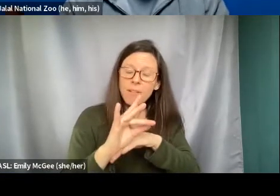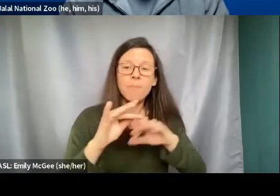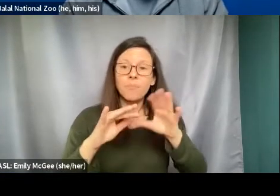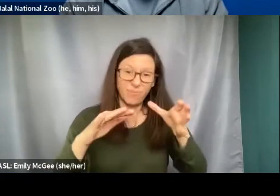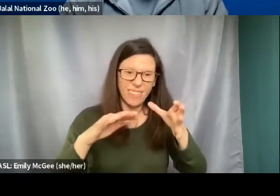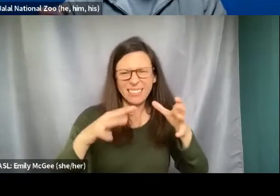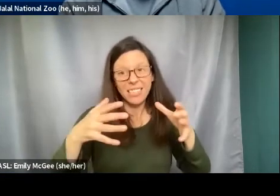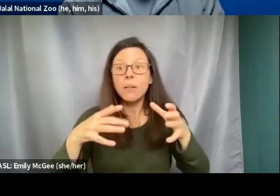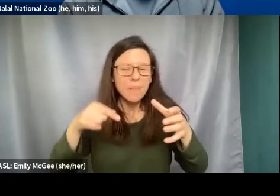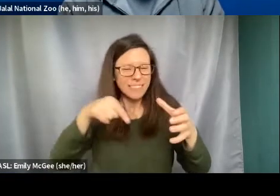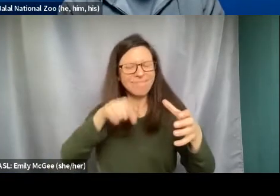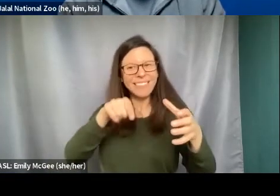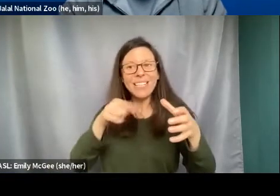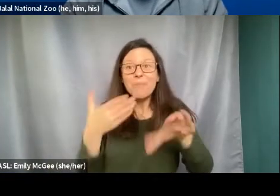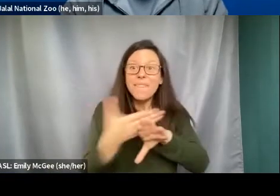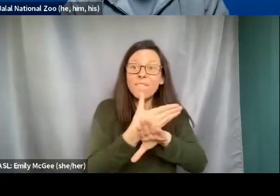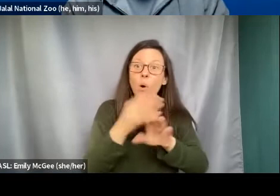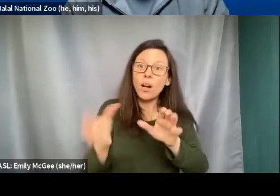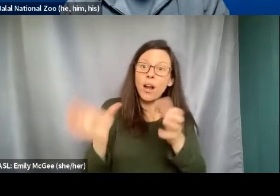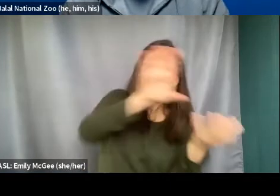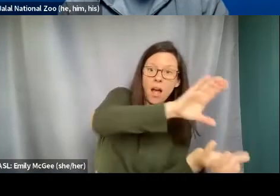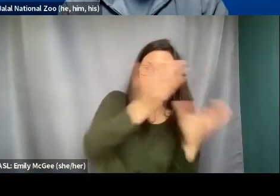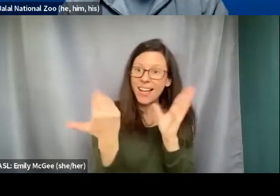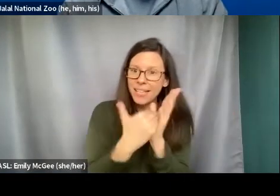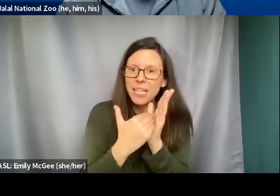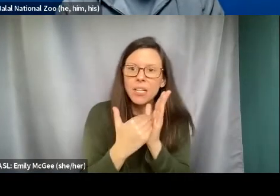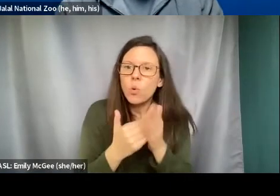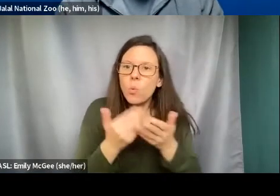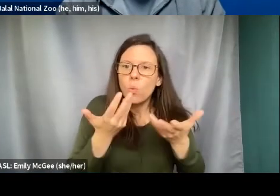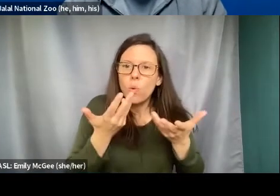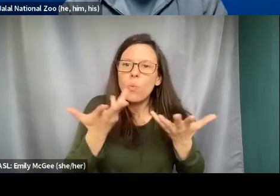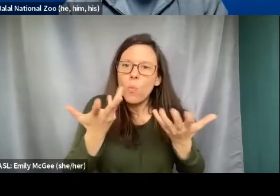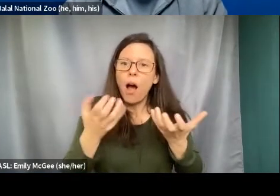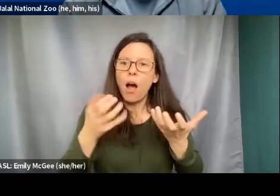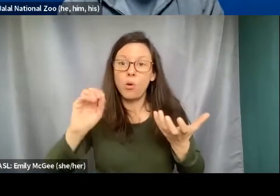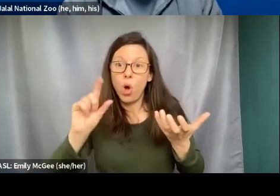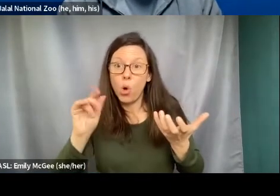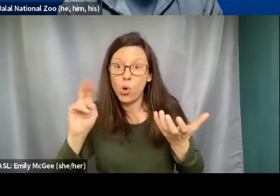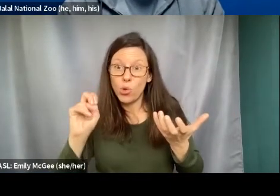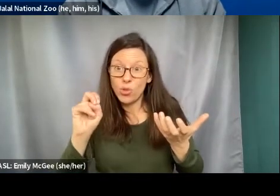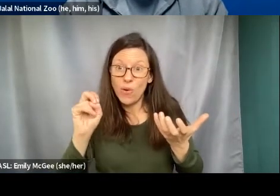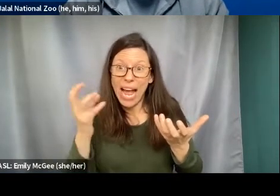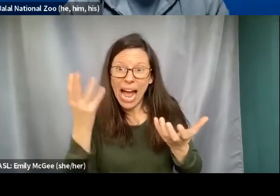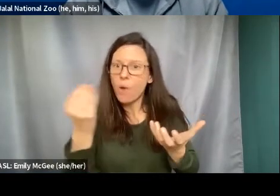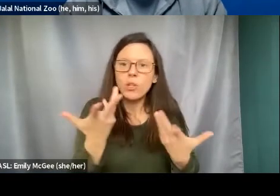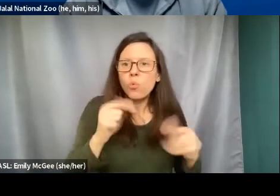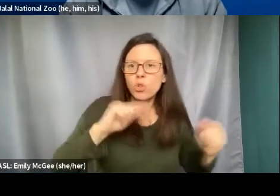Shake it up, get all the ozone out, and then return to clean water back into the exhibit.